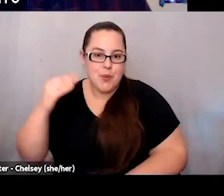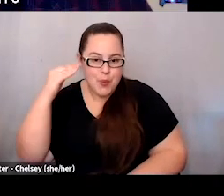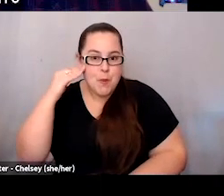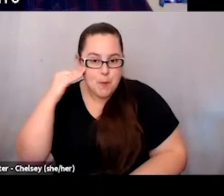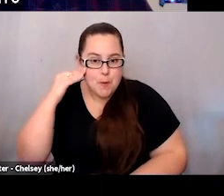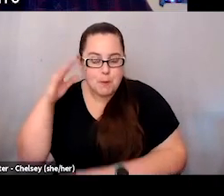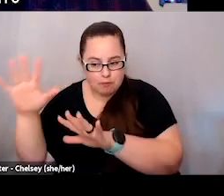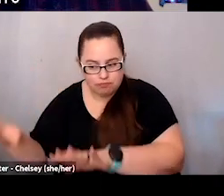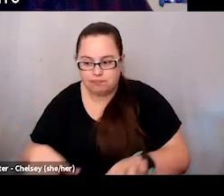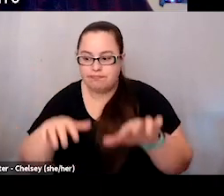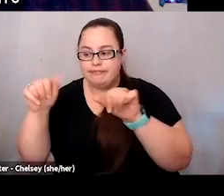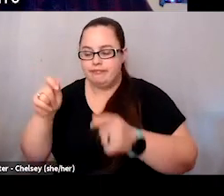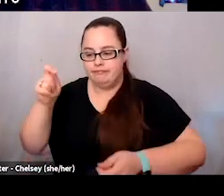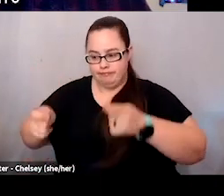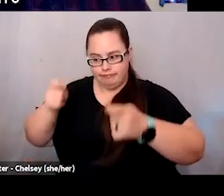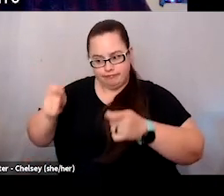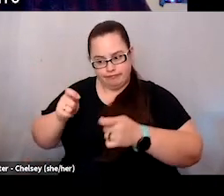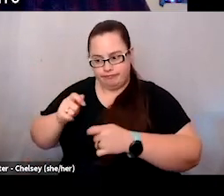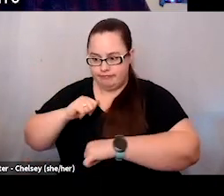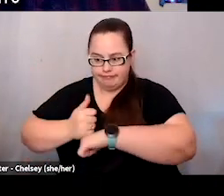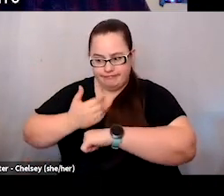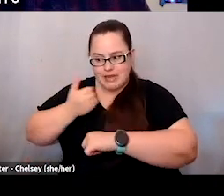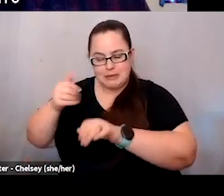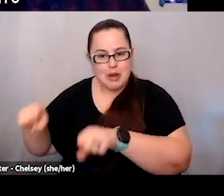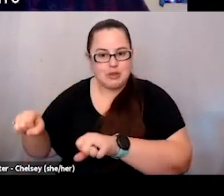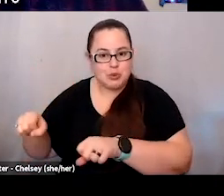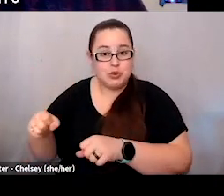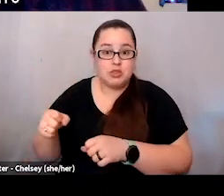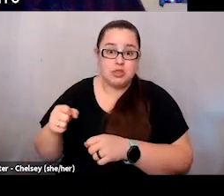best of the situation. And in some cases, these reservations are really thriving. But